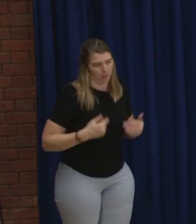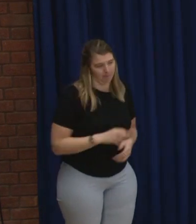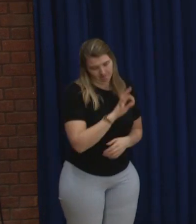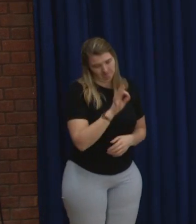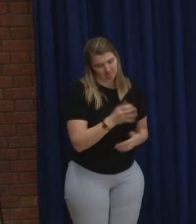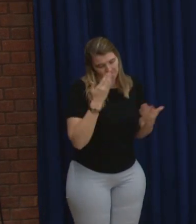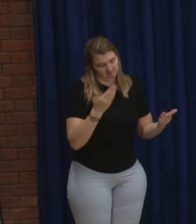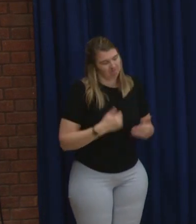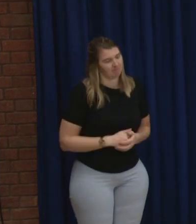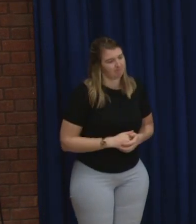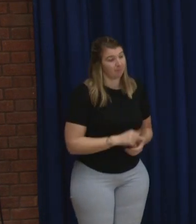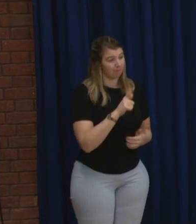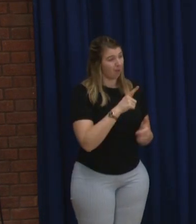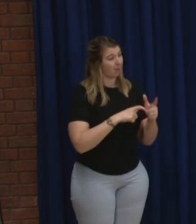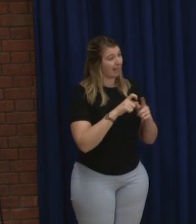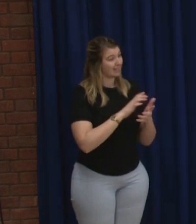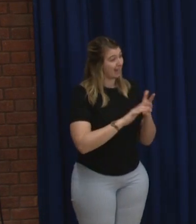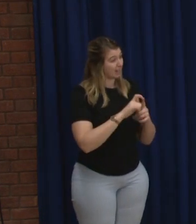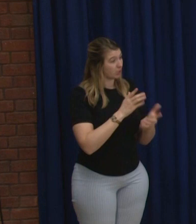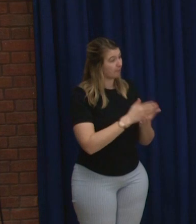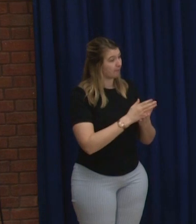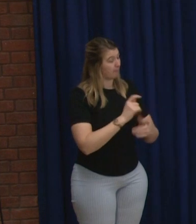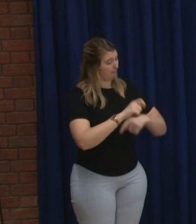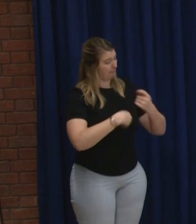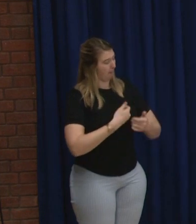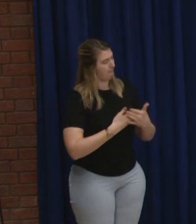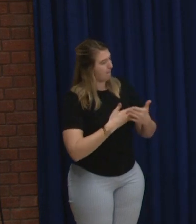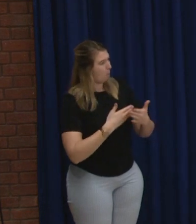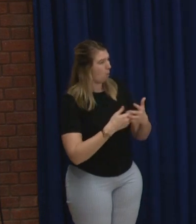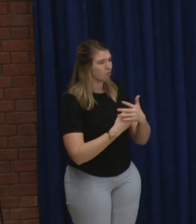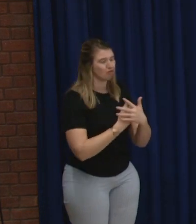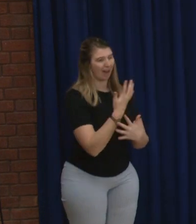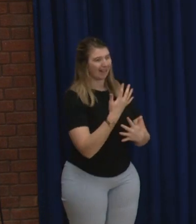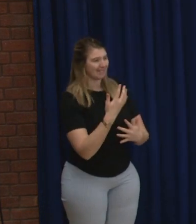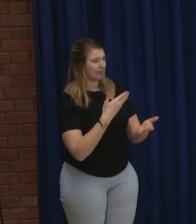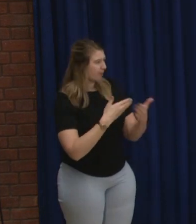ADHD makes you more more creative, it makes you think differently, it makes you see things other